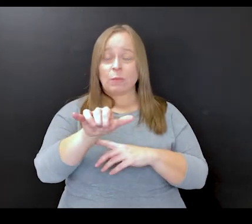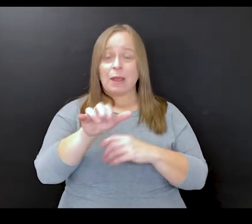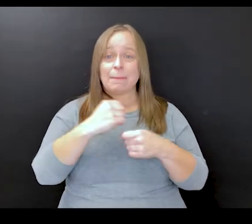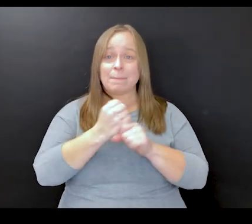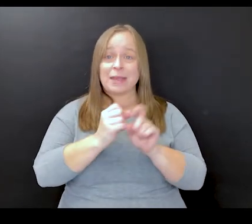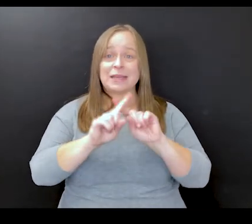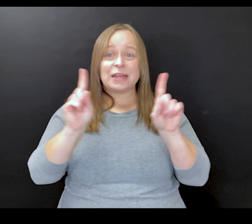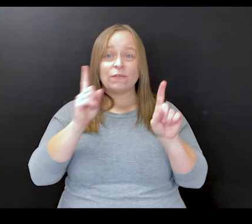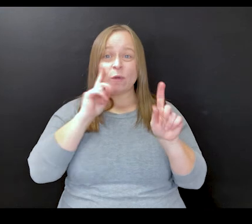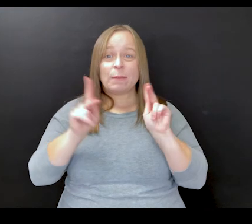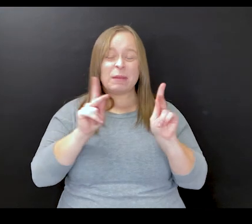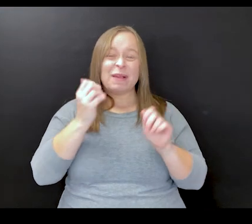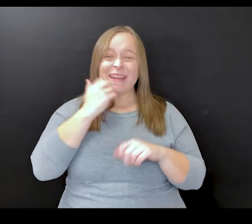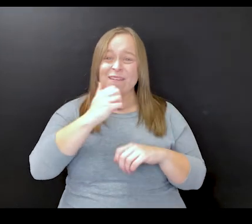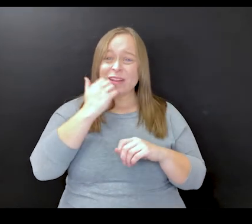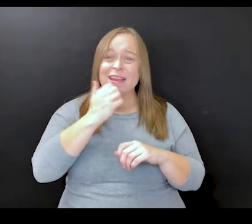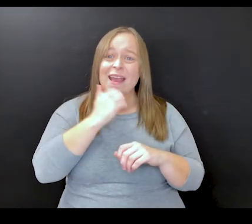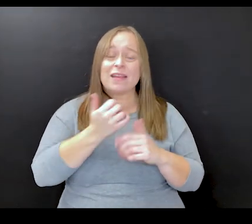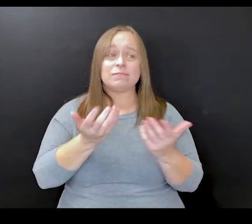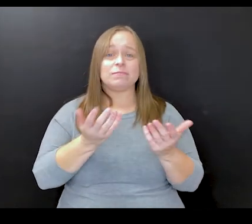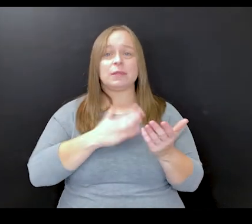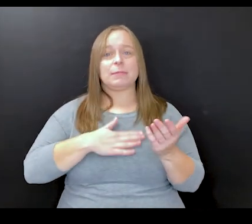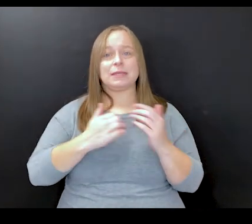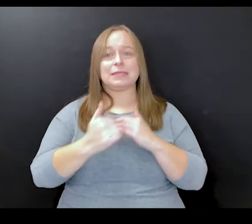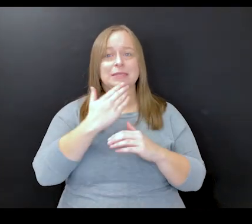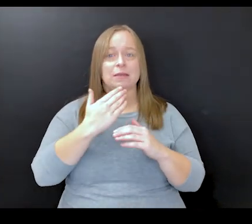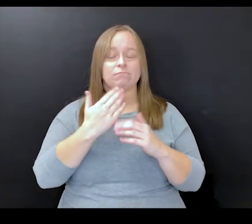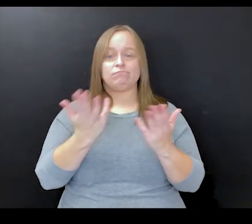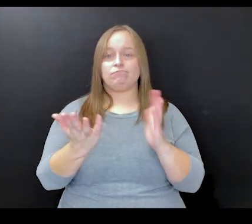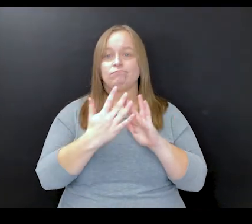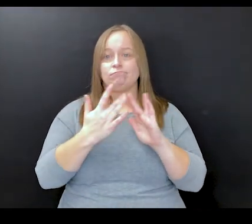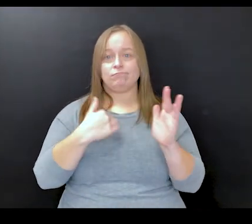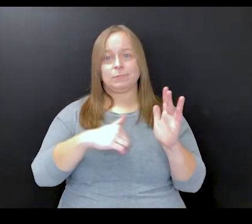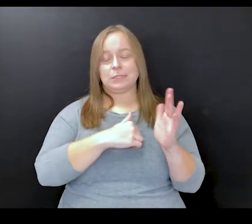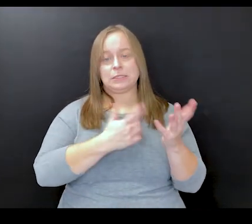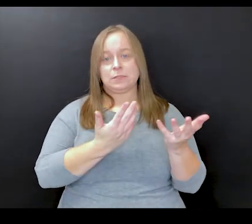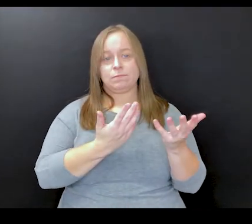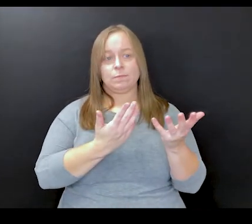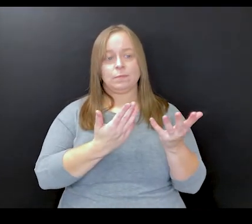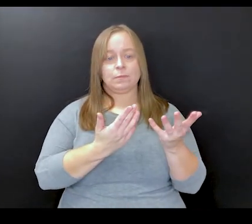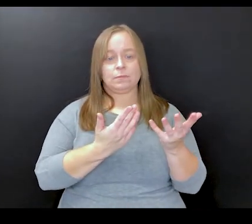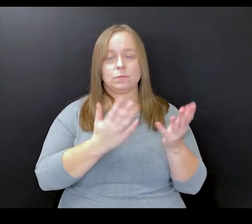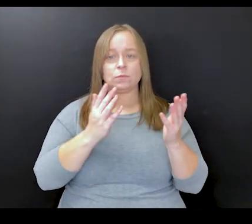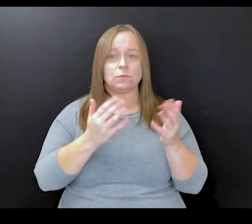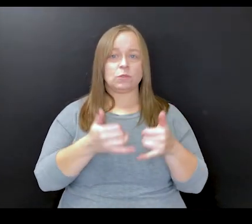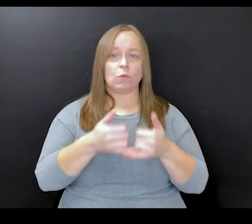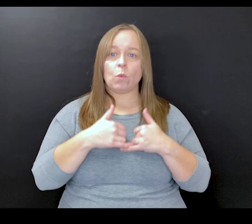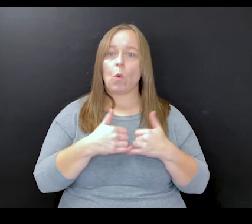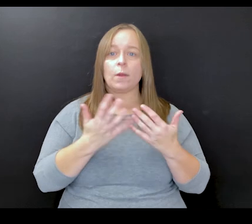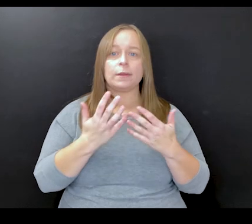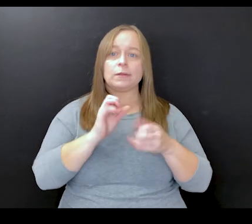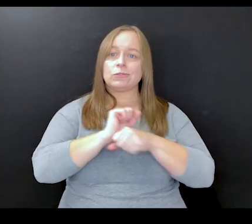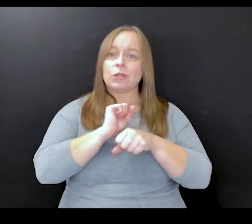to make a difference for people every single day, please send them our way. This is a rewarding job.